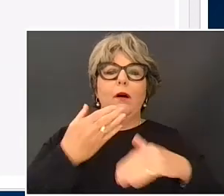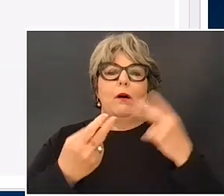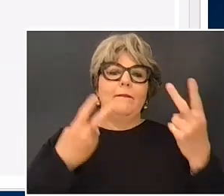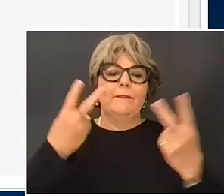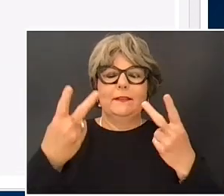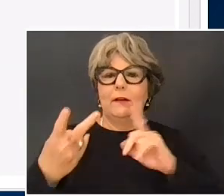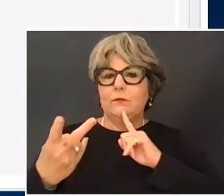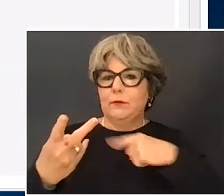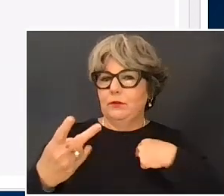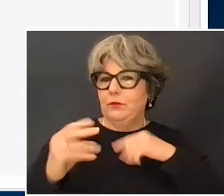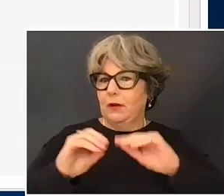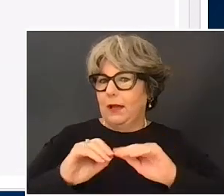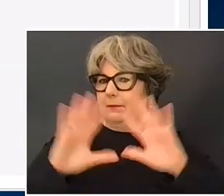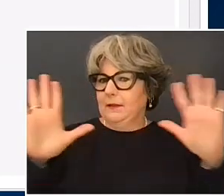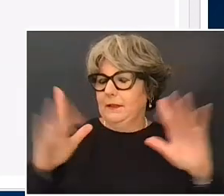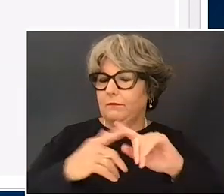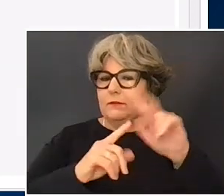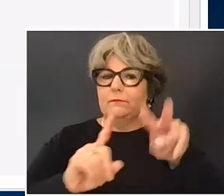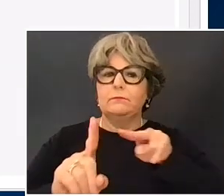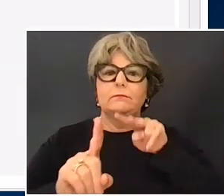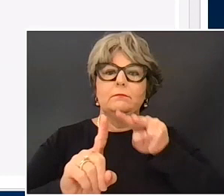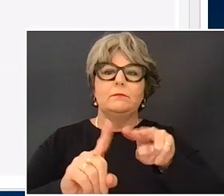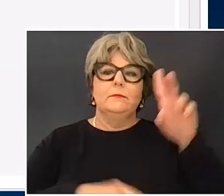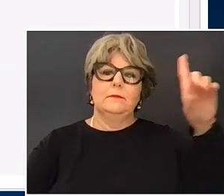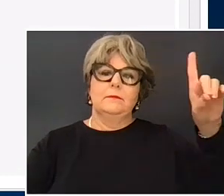from the perspective of the Department of